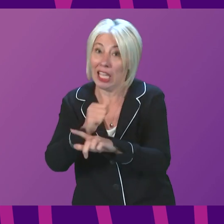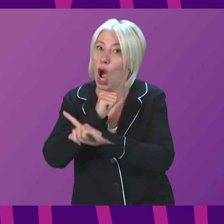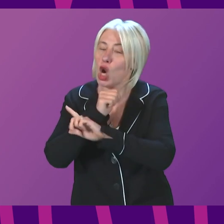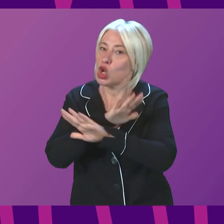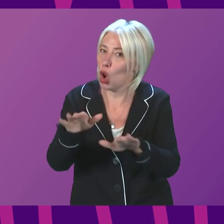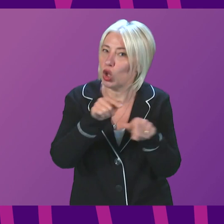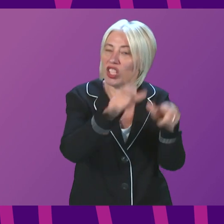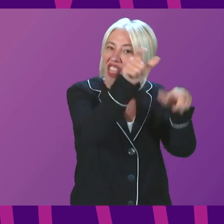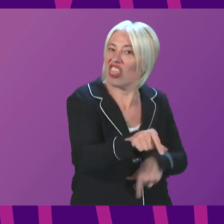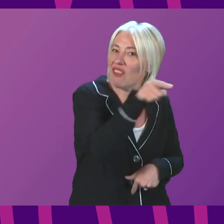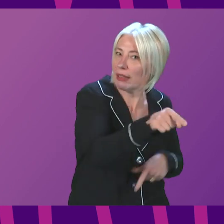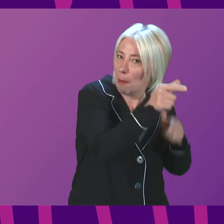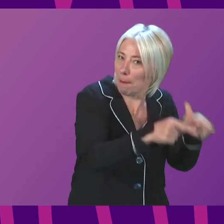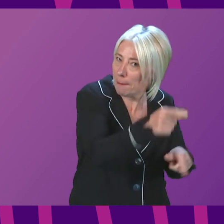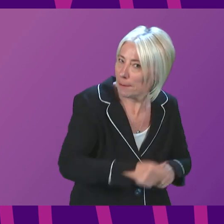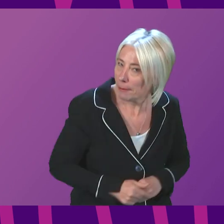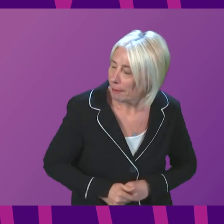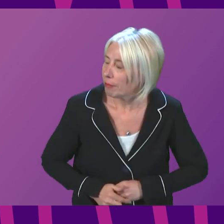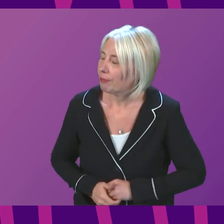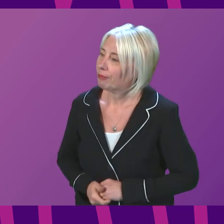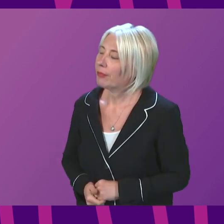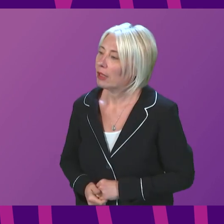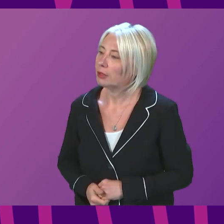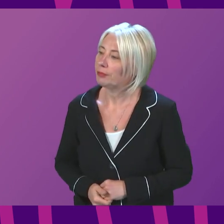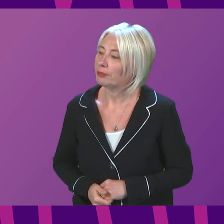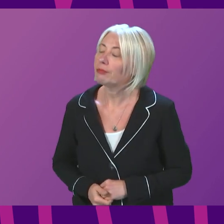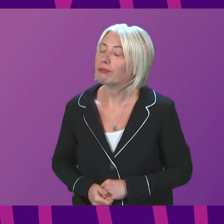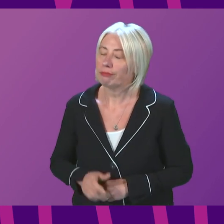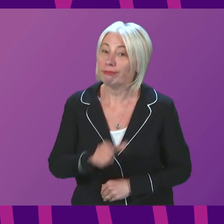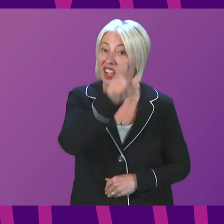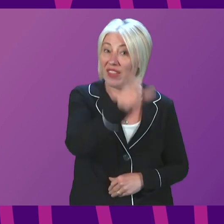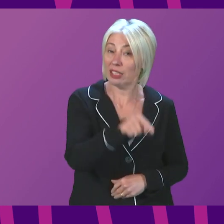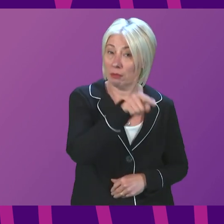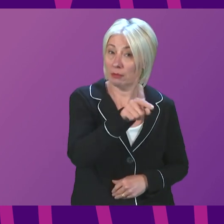of the victim?